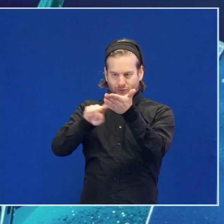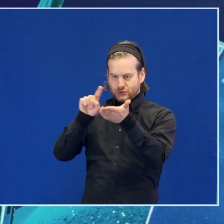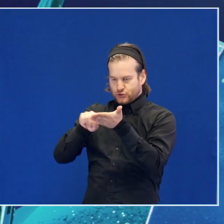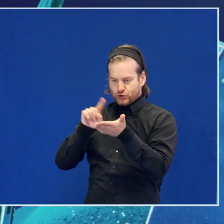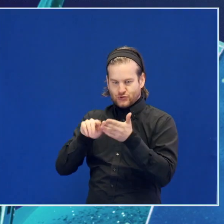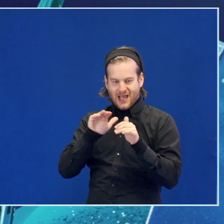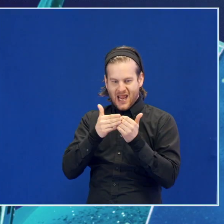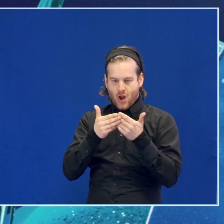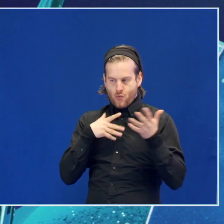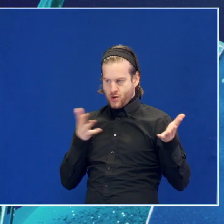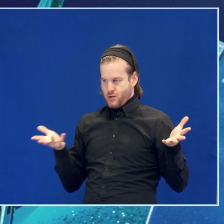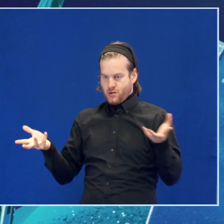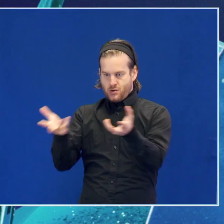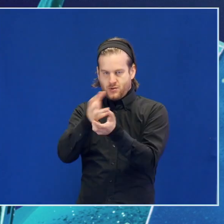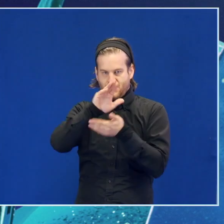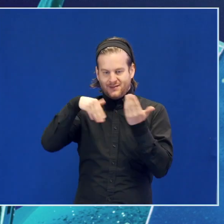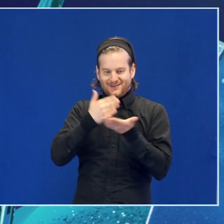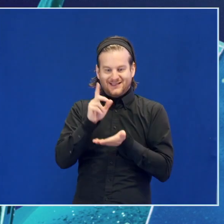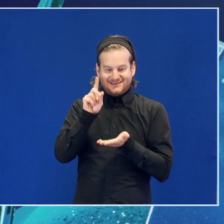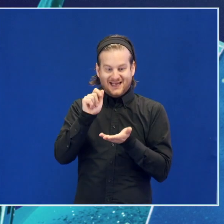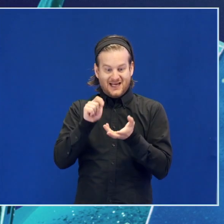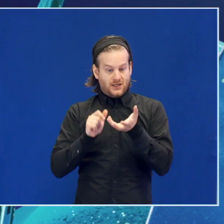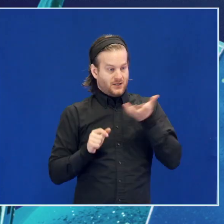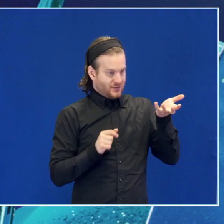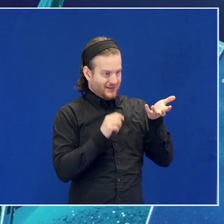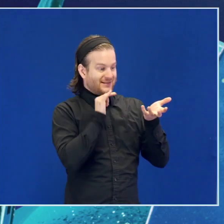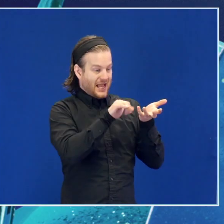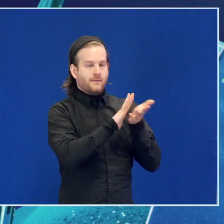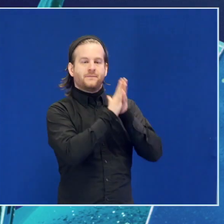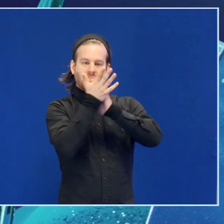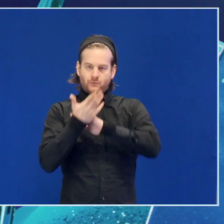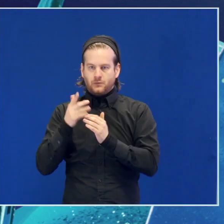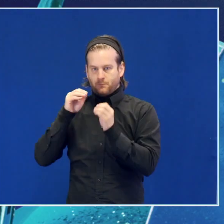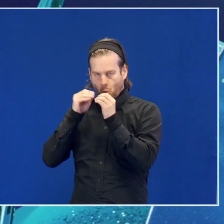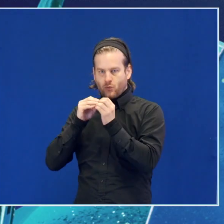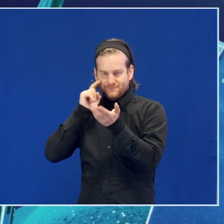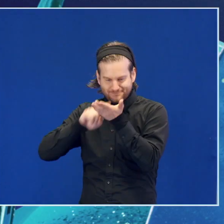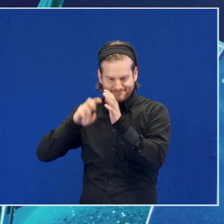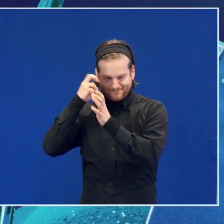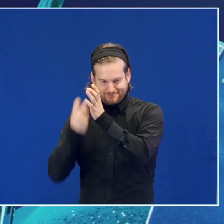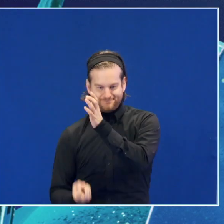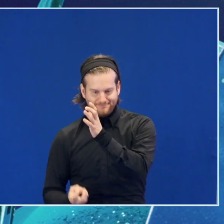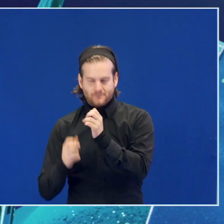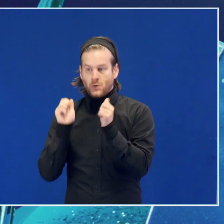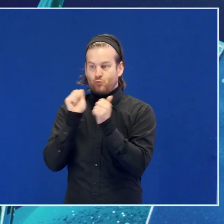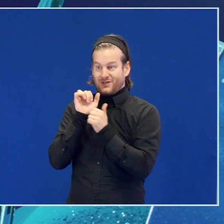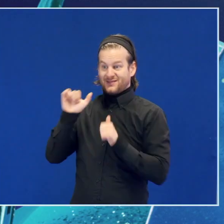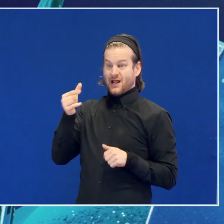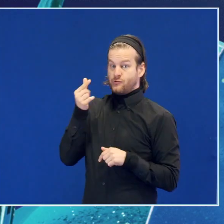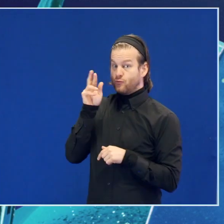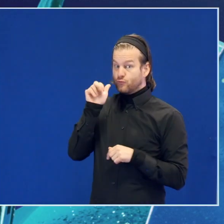And with that, we were able to purchase biometric wearables